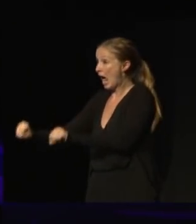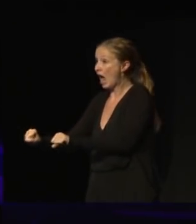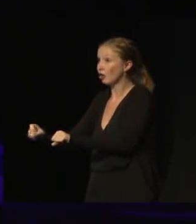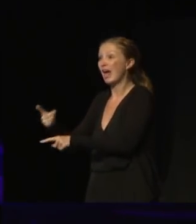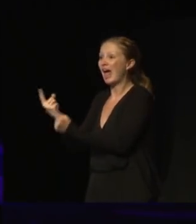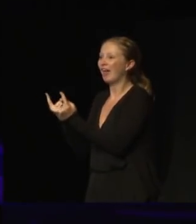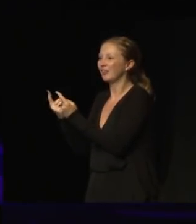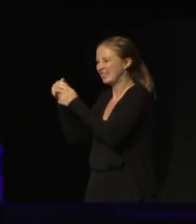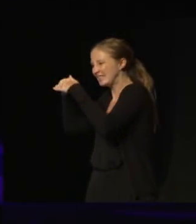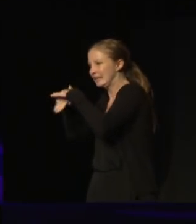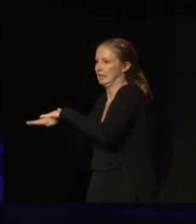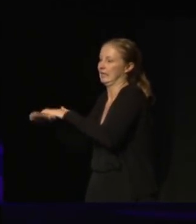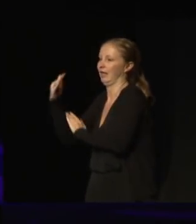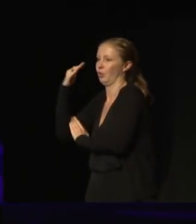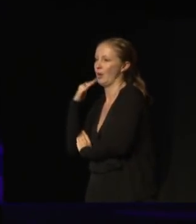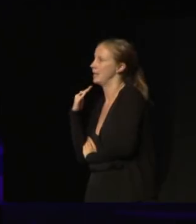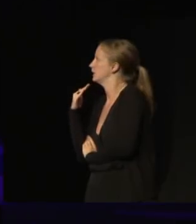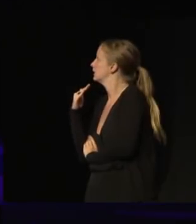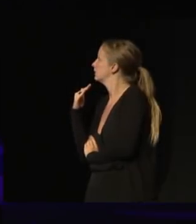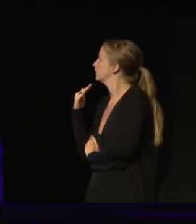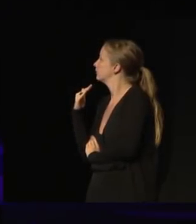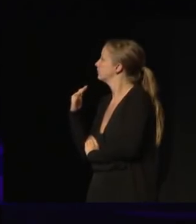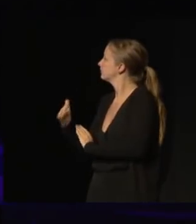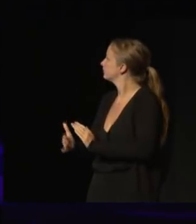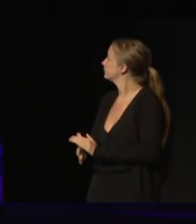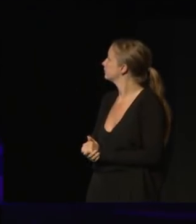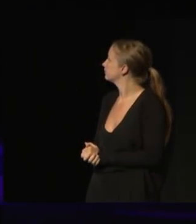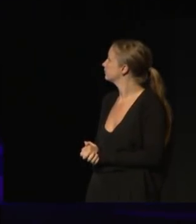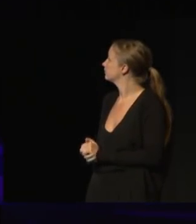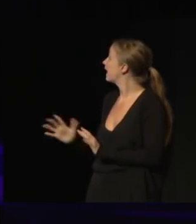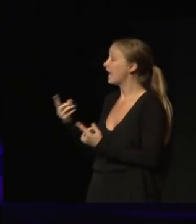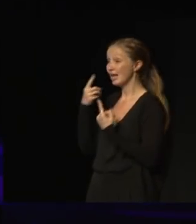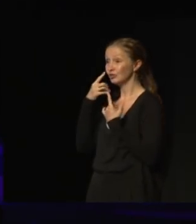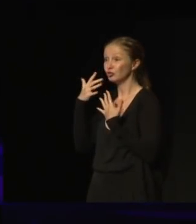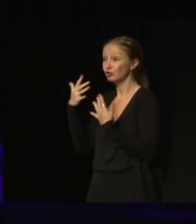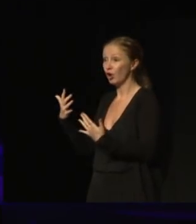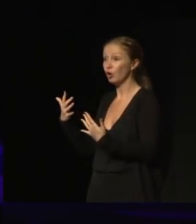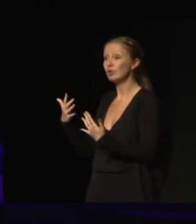And this begins to show one also the kind of suffragette sense of self sacrifice, that this is --